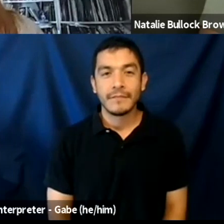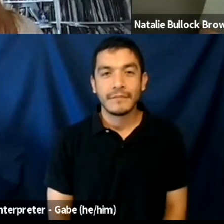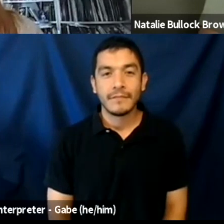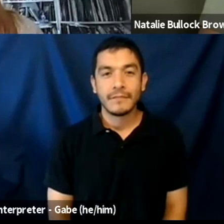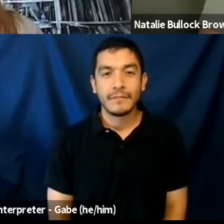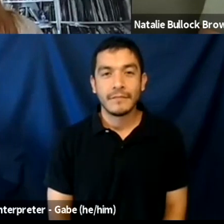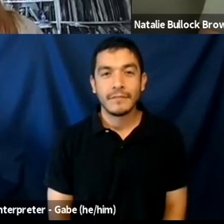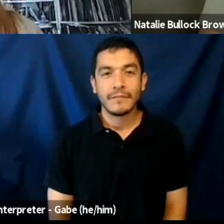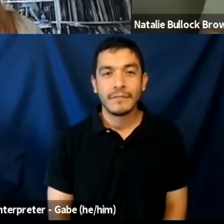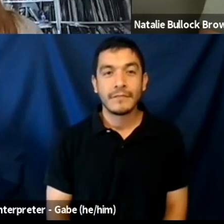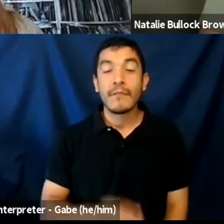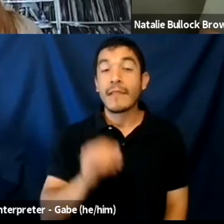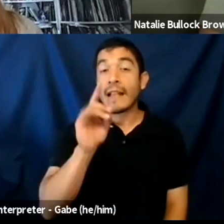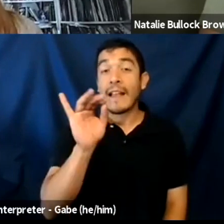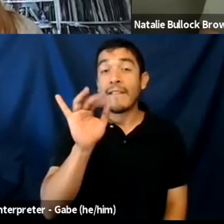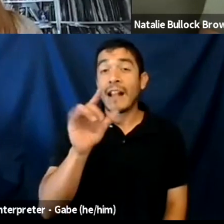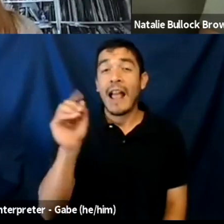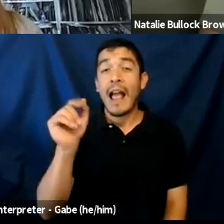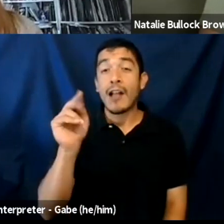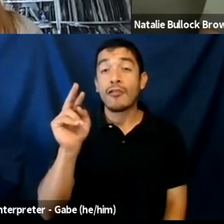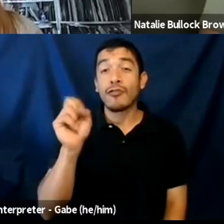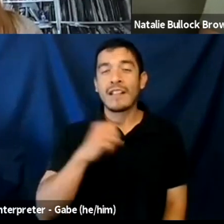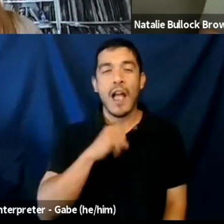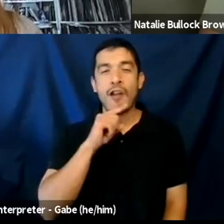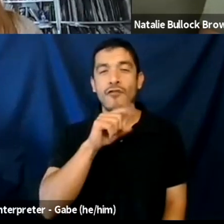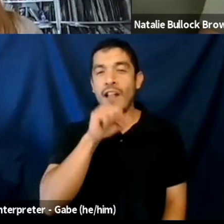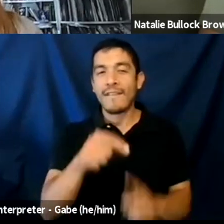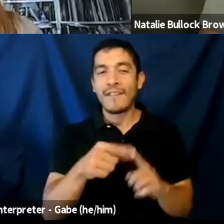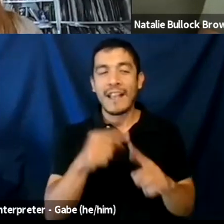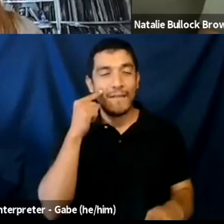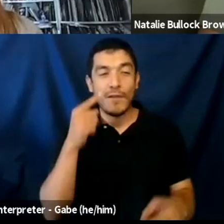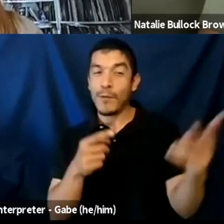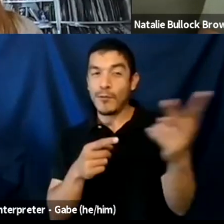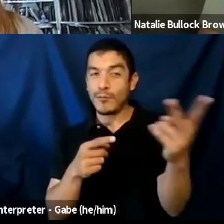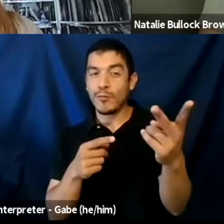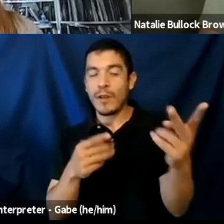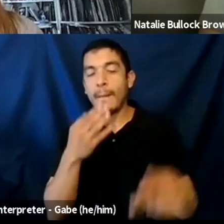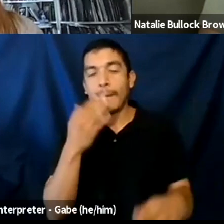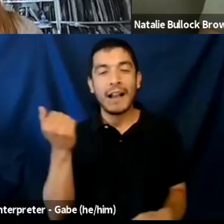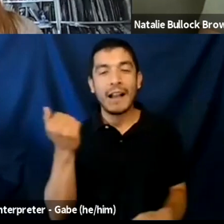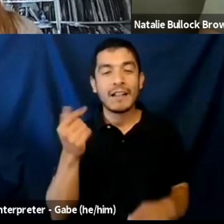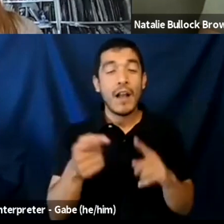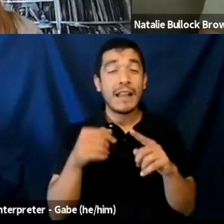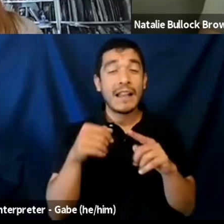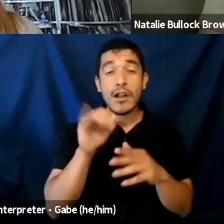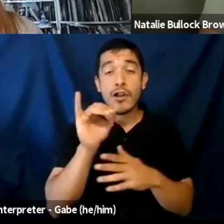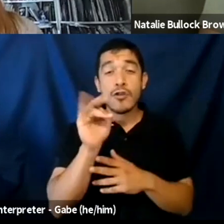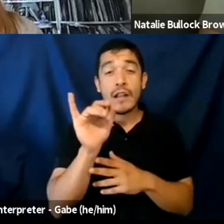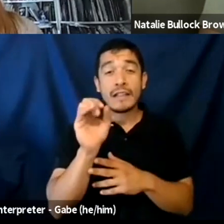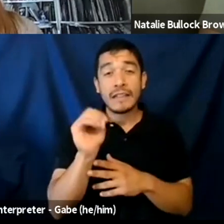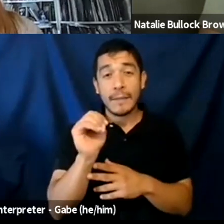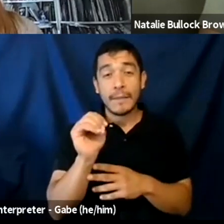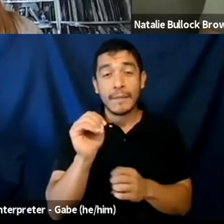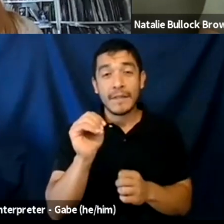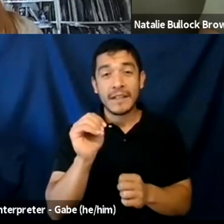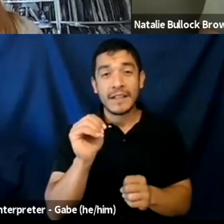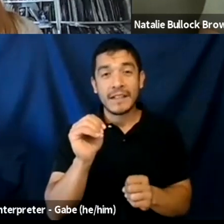And definitely, Andres, I would really love to hear you speak on this because I know in journalism, in particular,